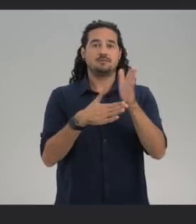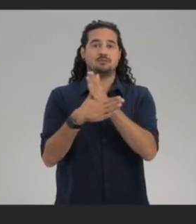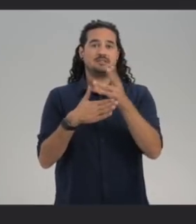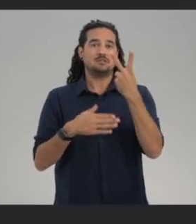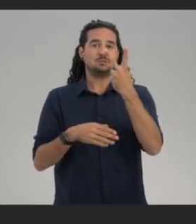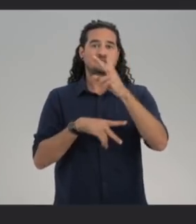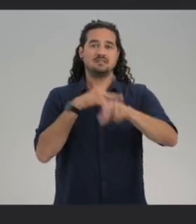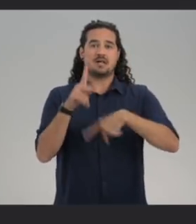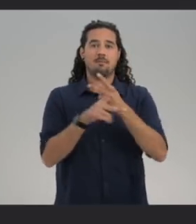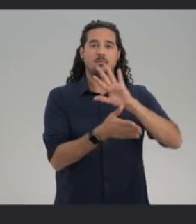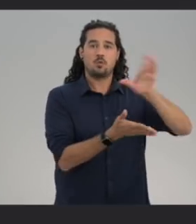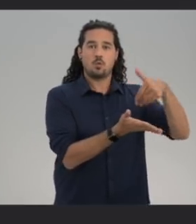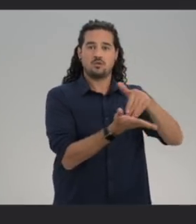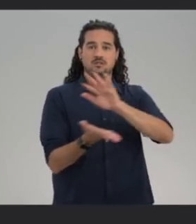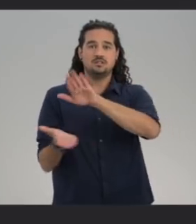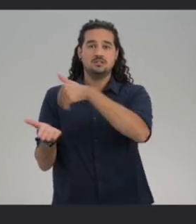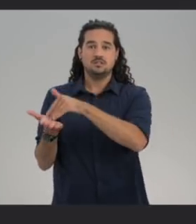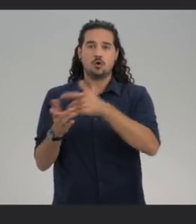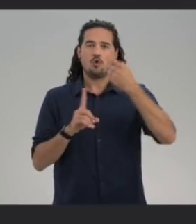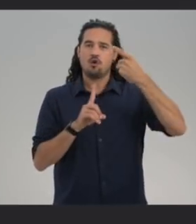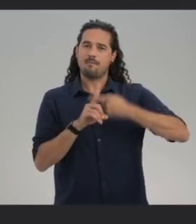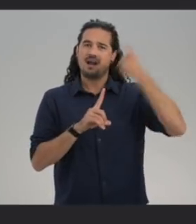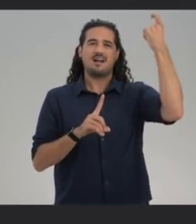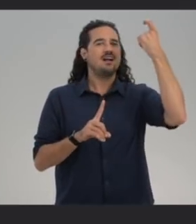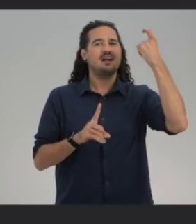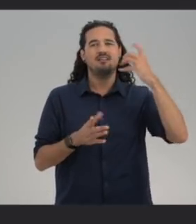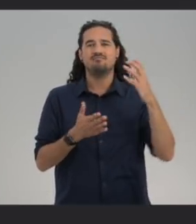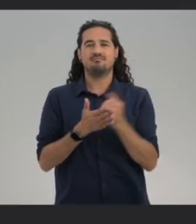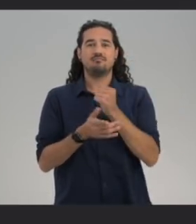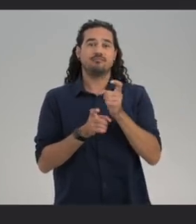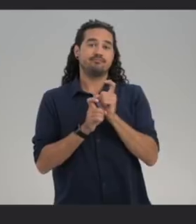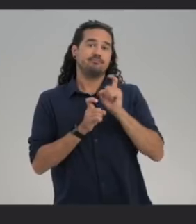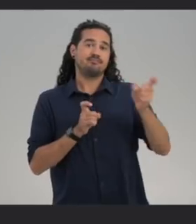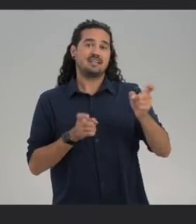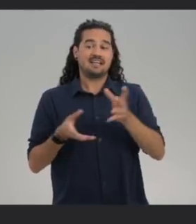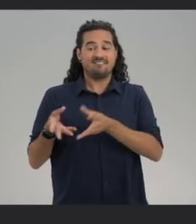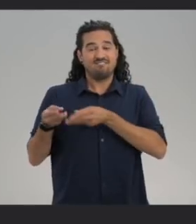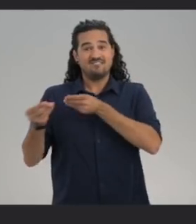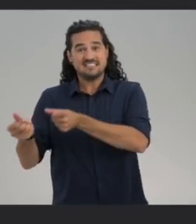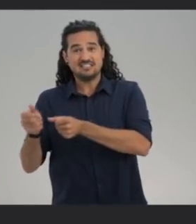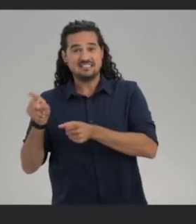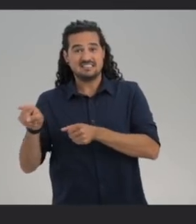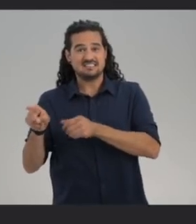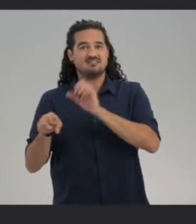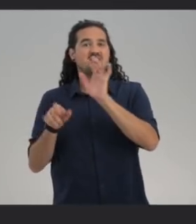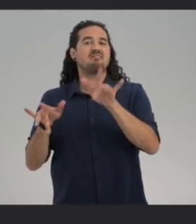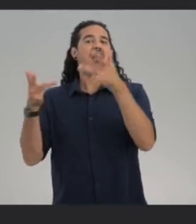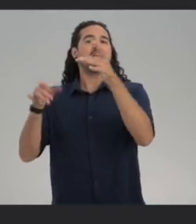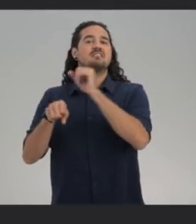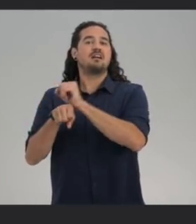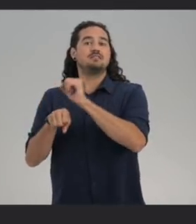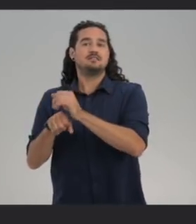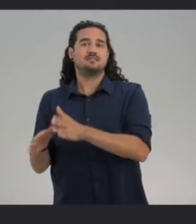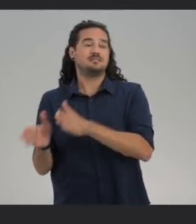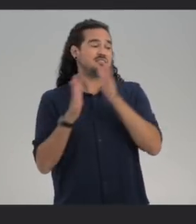automatically optimizing for lightweight tasks, like reading a note, or performance-intensive tasks, like playing a game.